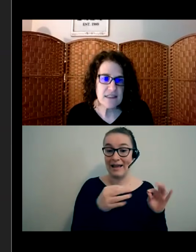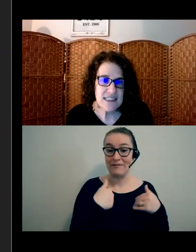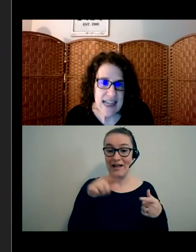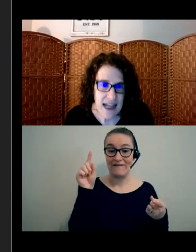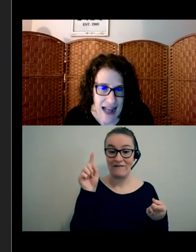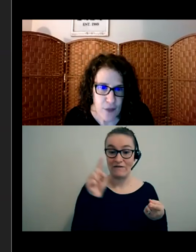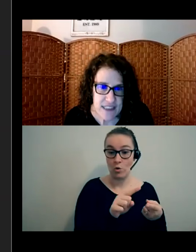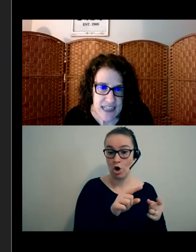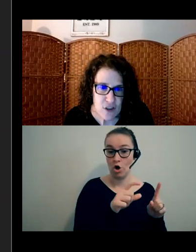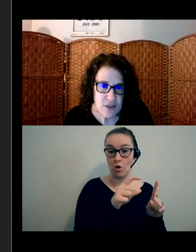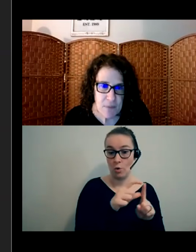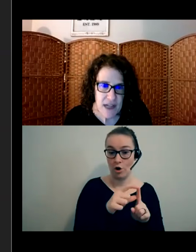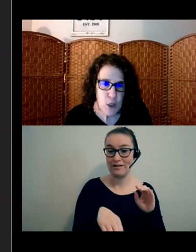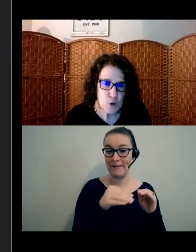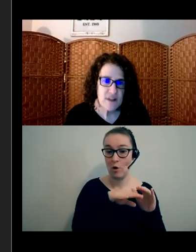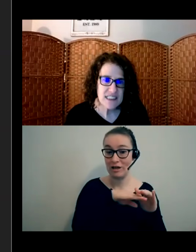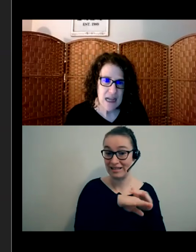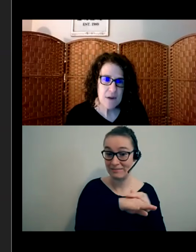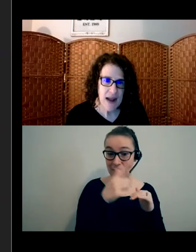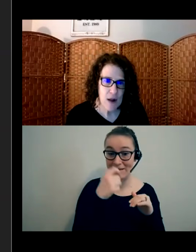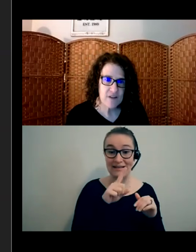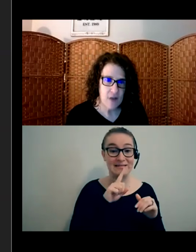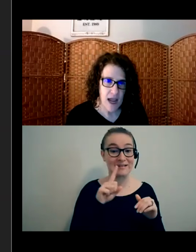since they allow the Deaf to spend closer to the same amount of time